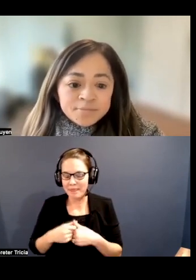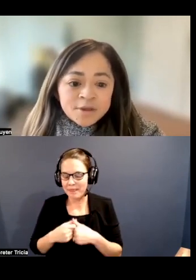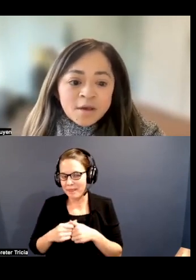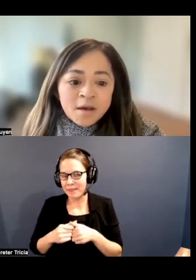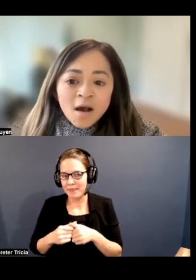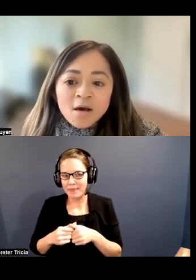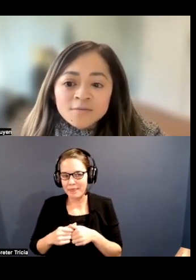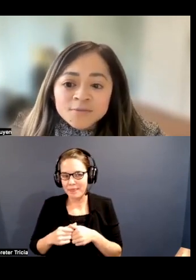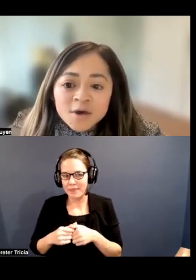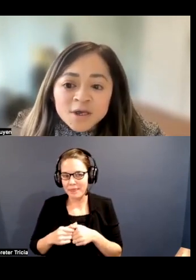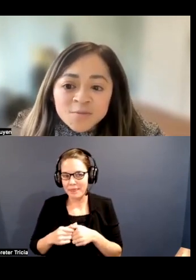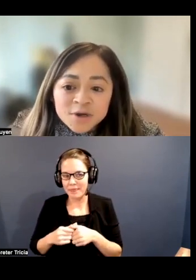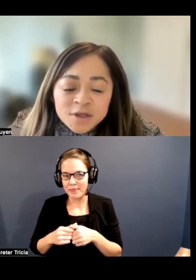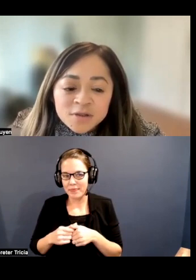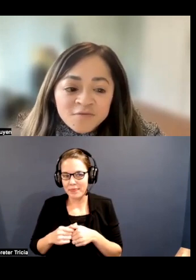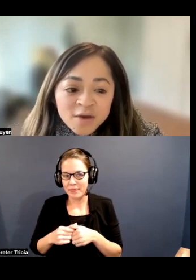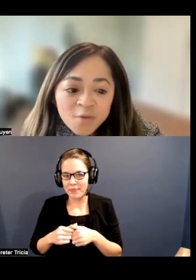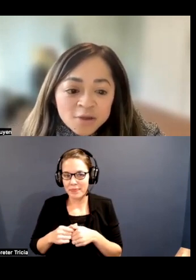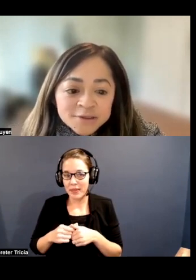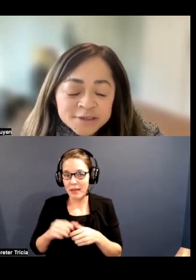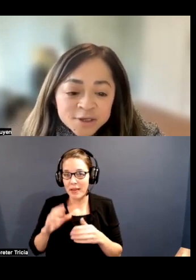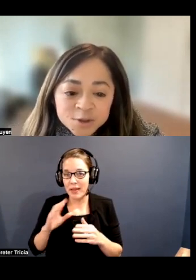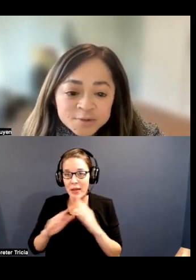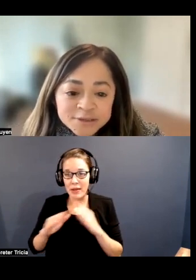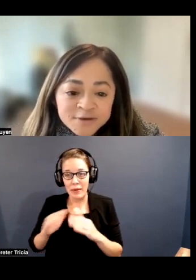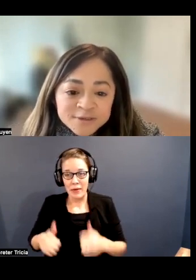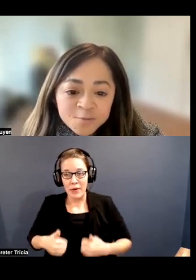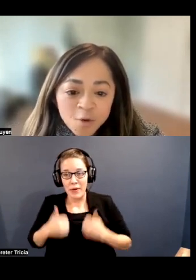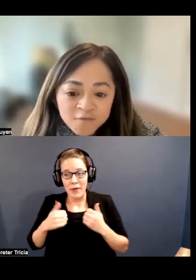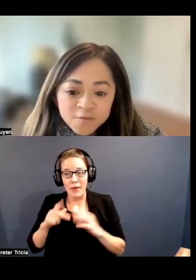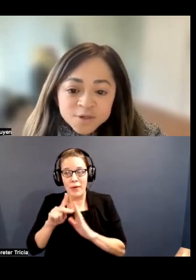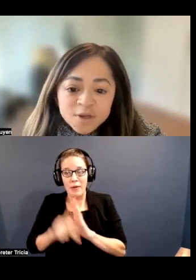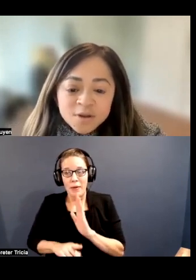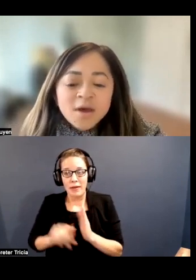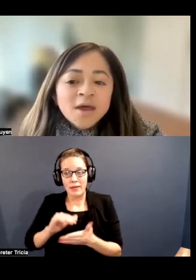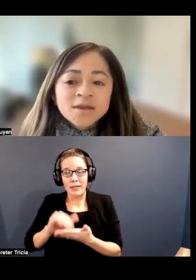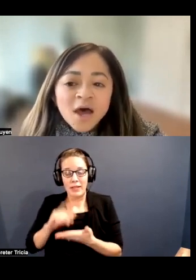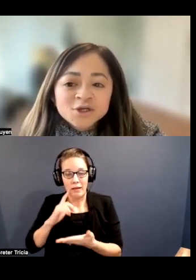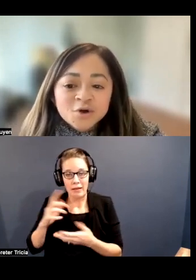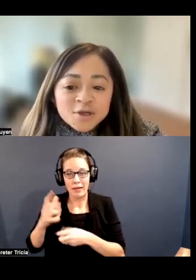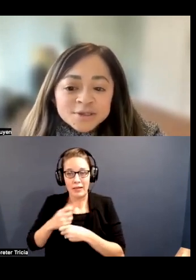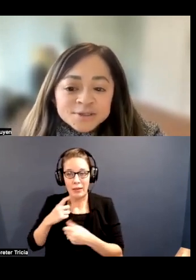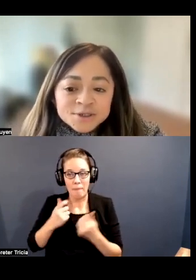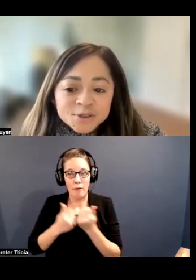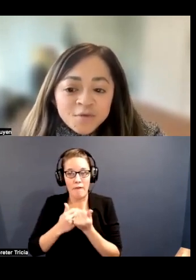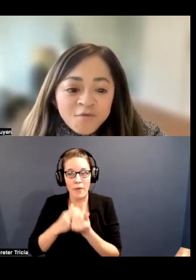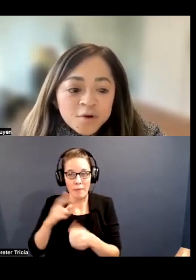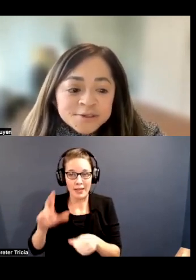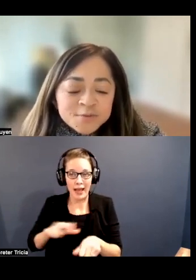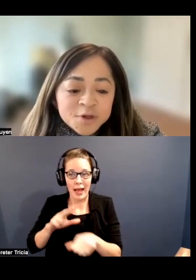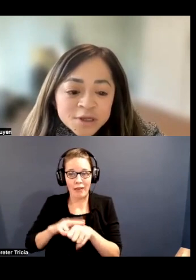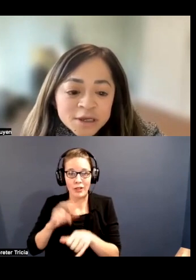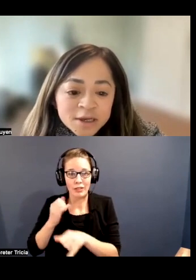The Community Living Policy Center receives support from the National Institute on Disability,